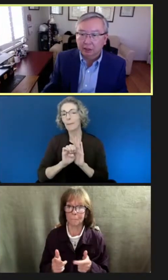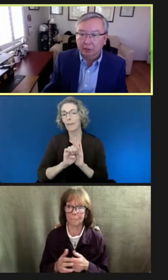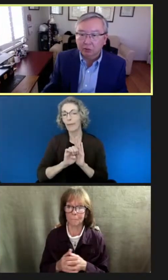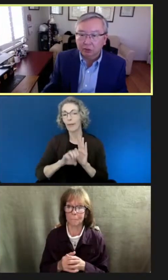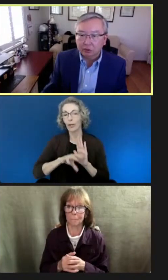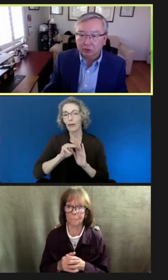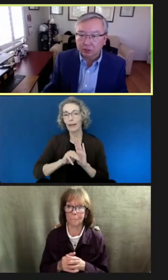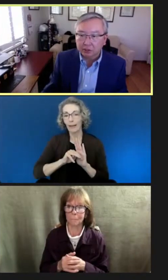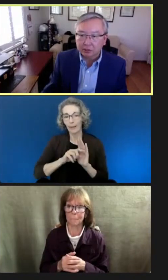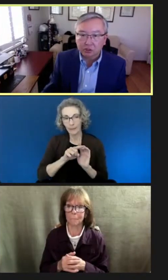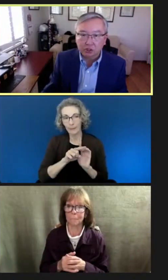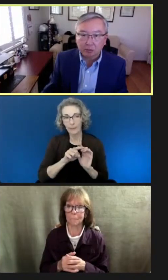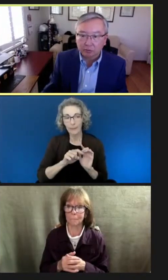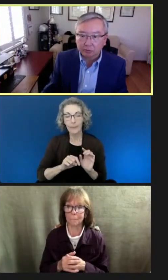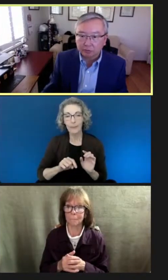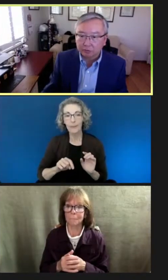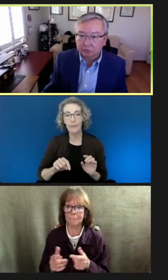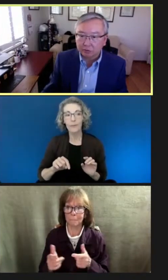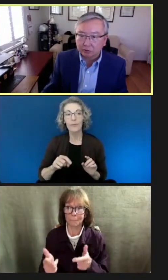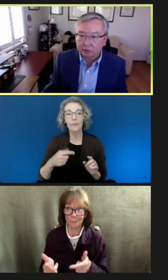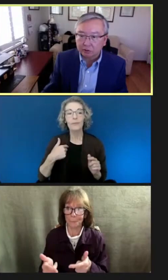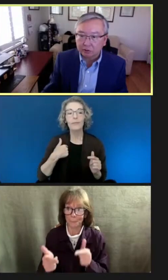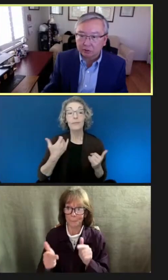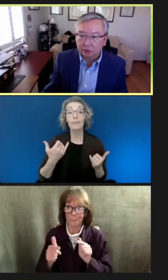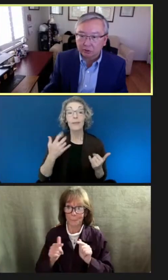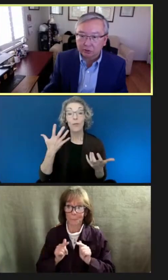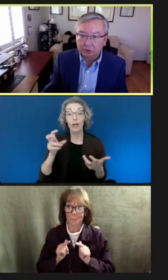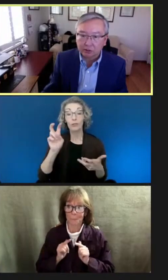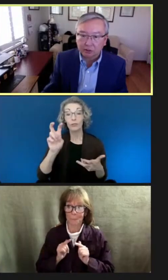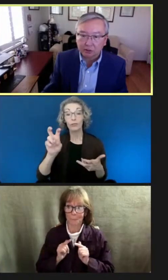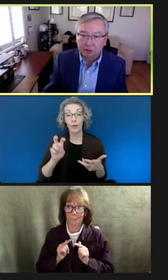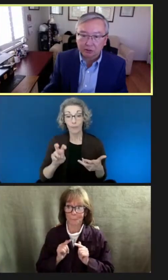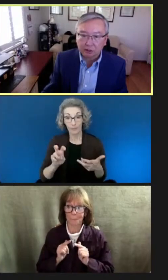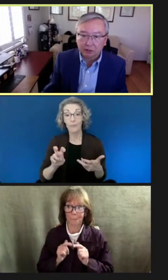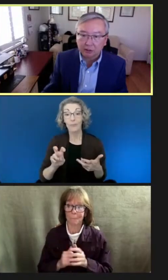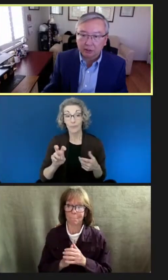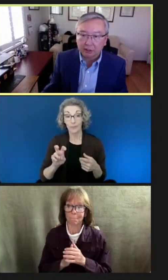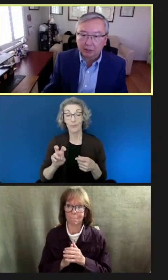I'm going to just jump to the end here, and